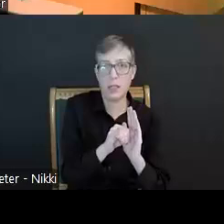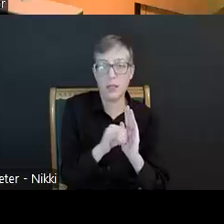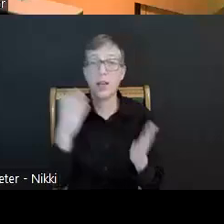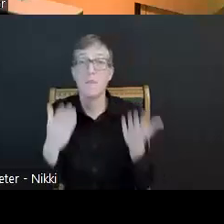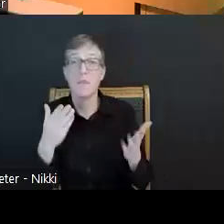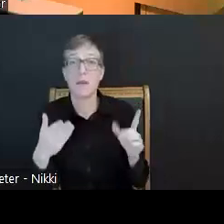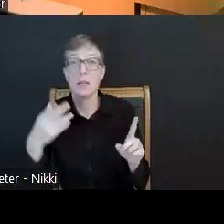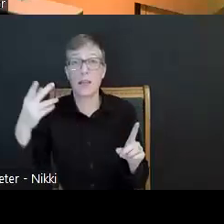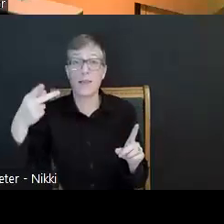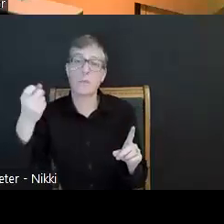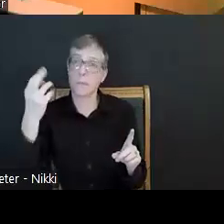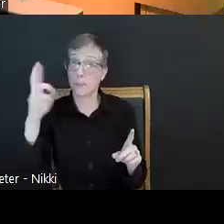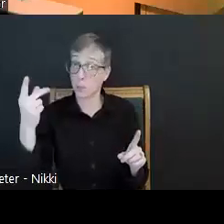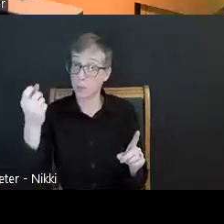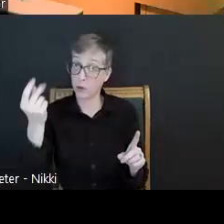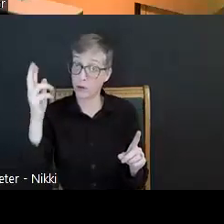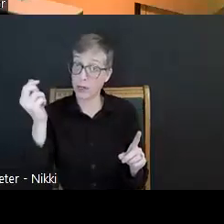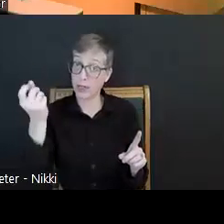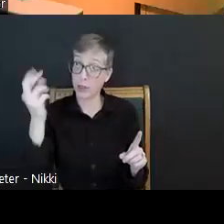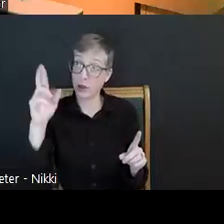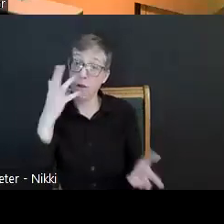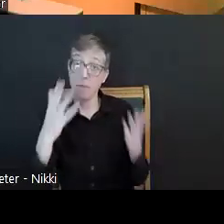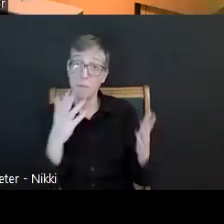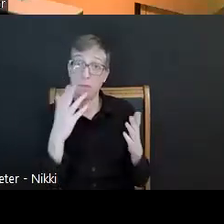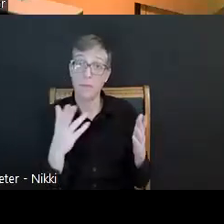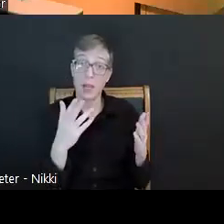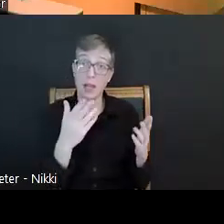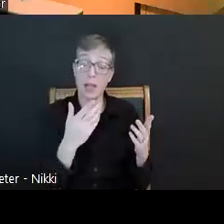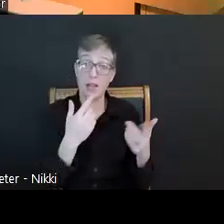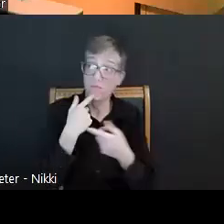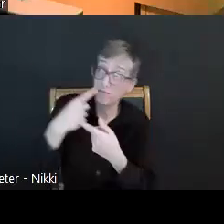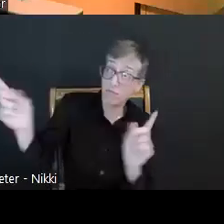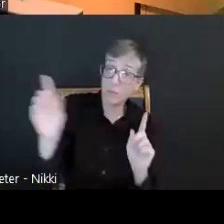use that identity in a corve or controlling manner so it is something that um we really